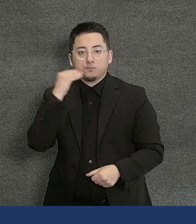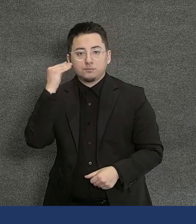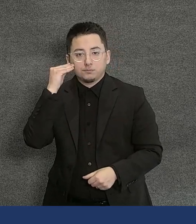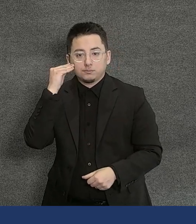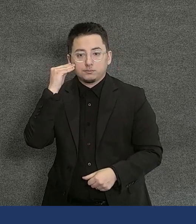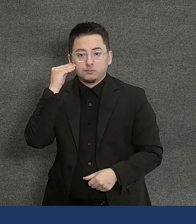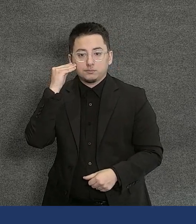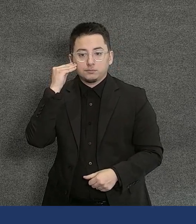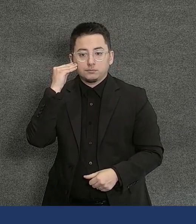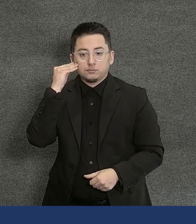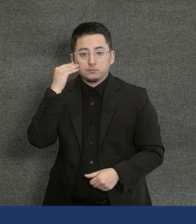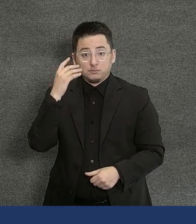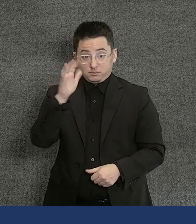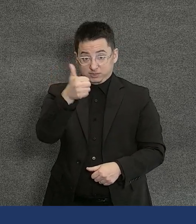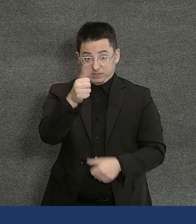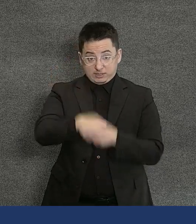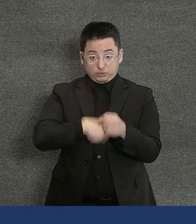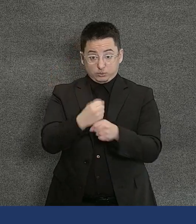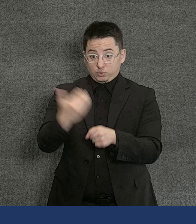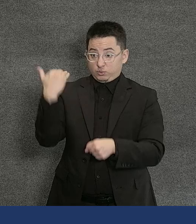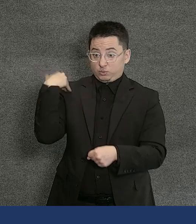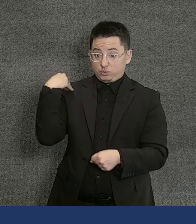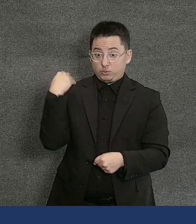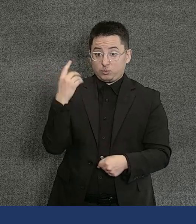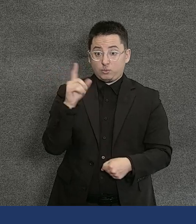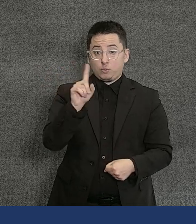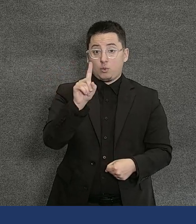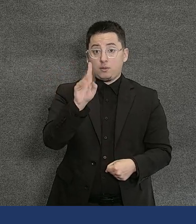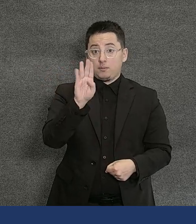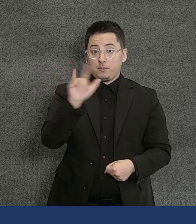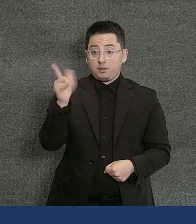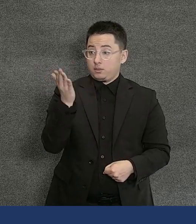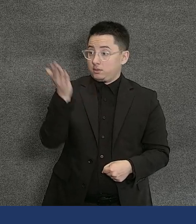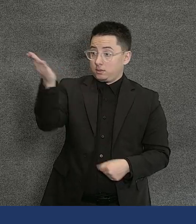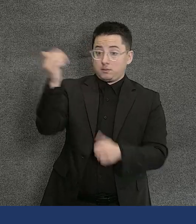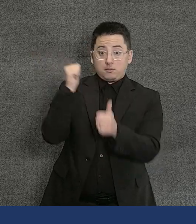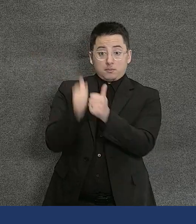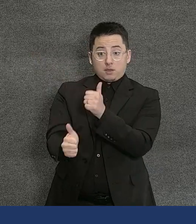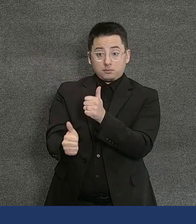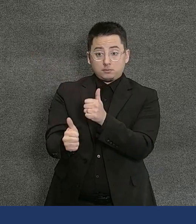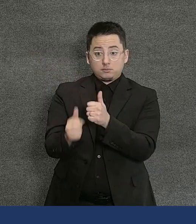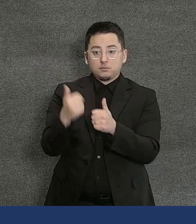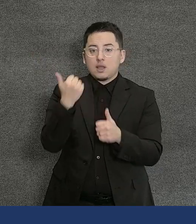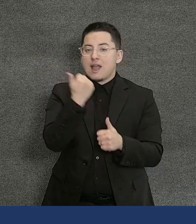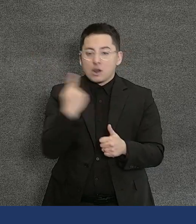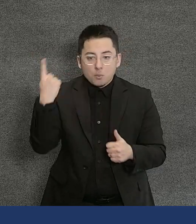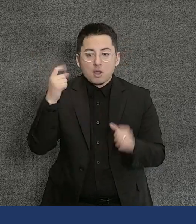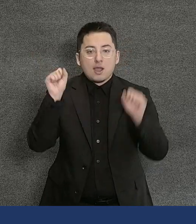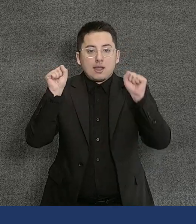ago, we passed a bill in Minnesota that allows everyone who's eligible to vote, absolutely everyone, to vote from home.